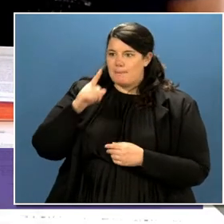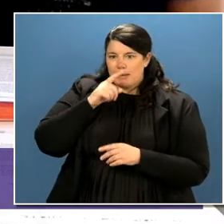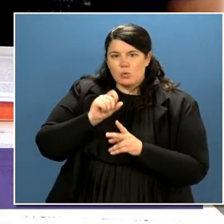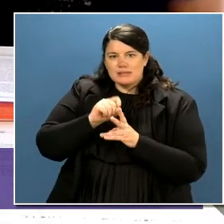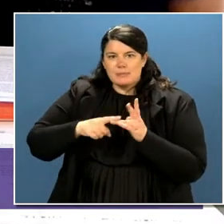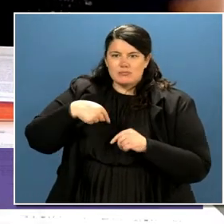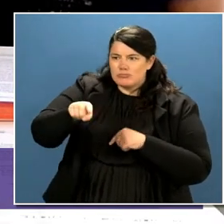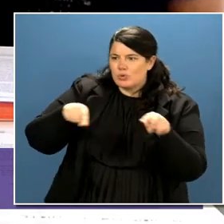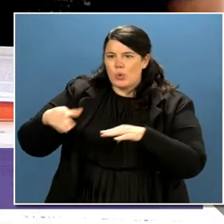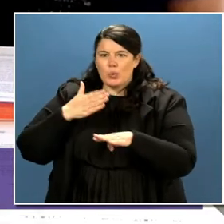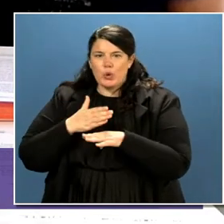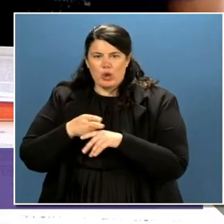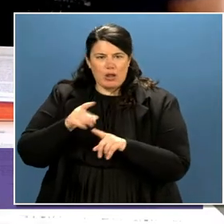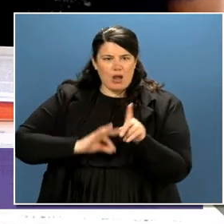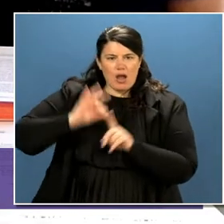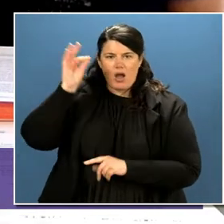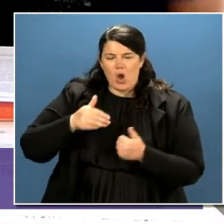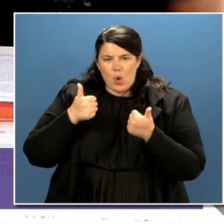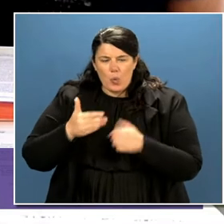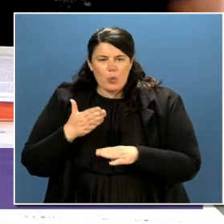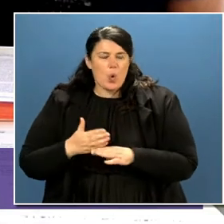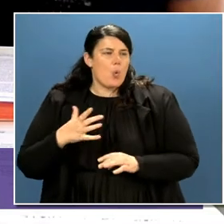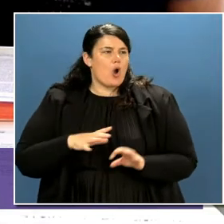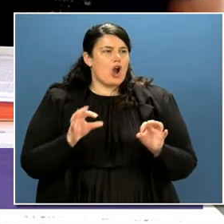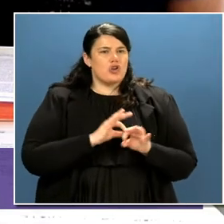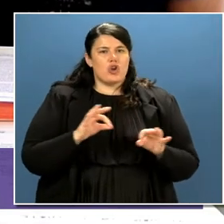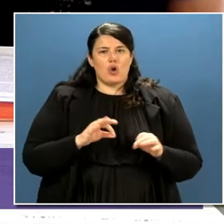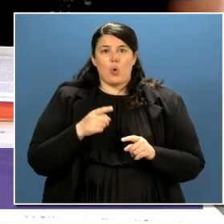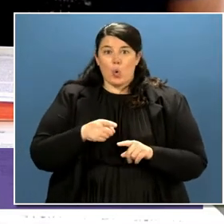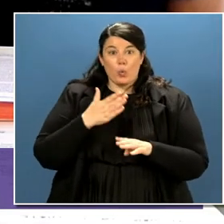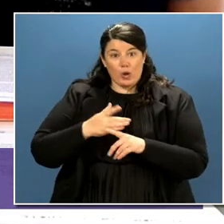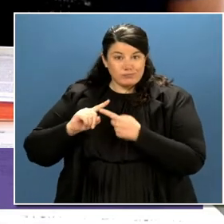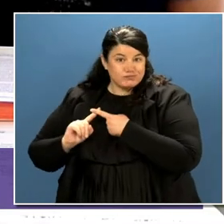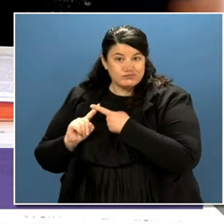when they are employed, or the great retention rates, or less sick days that